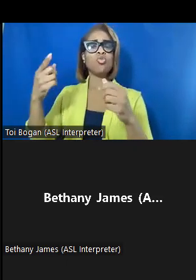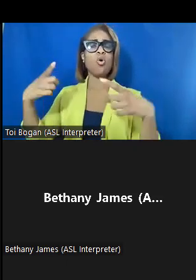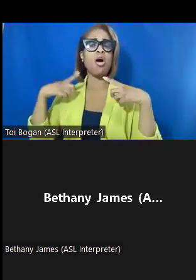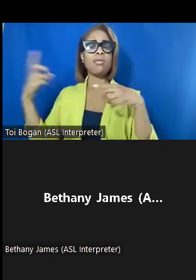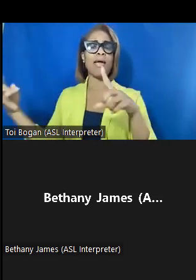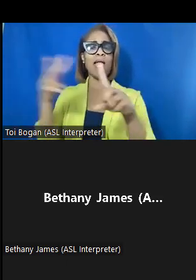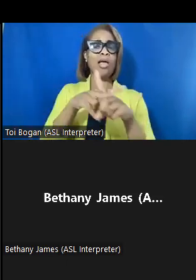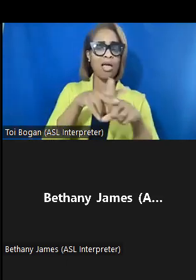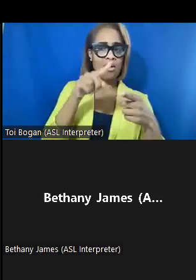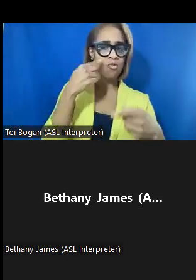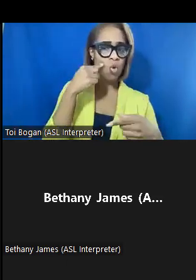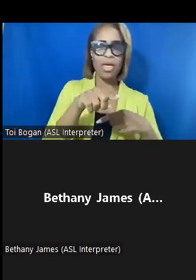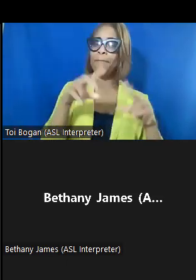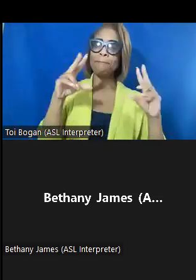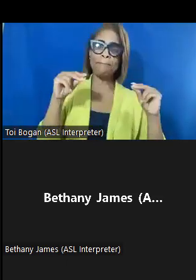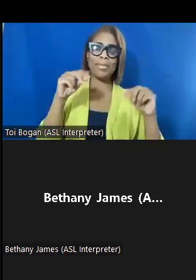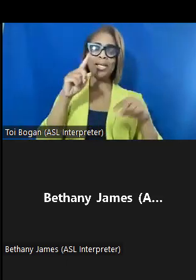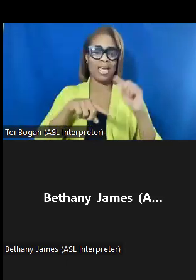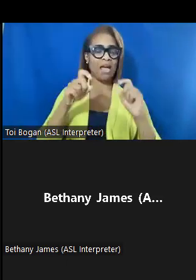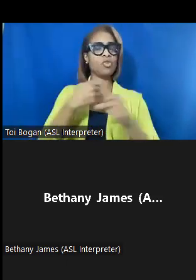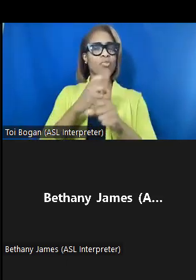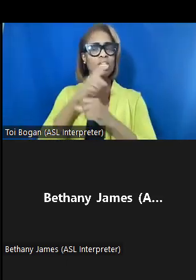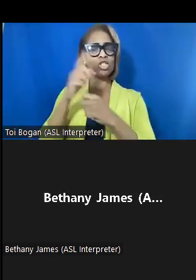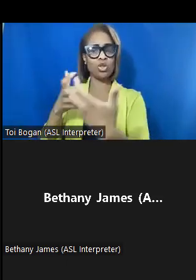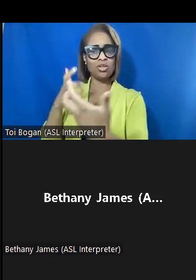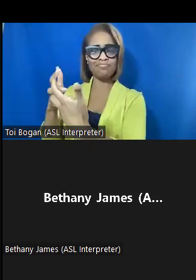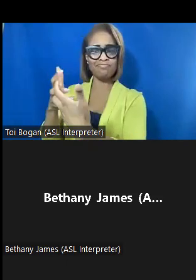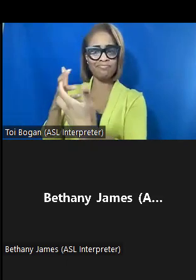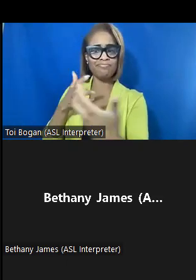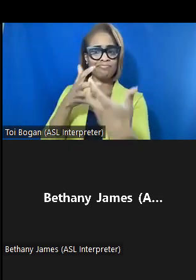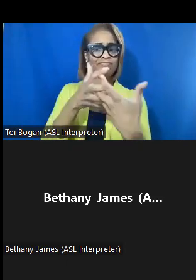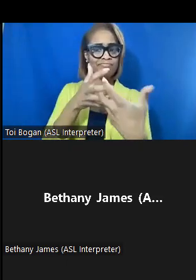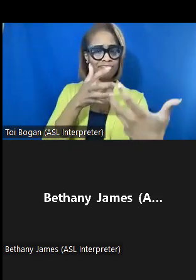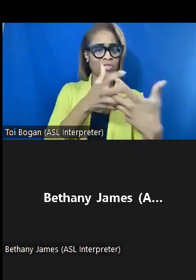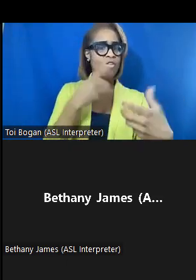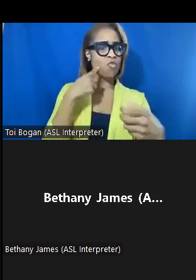So you have to make sure that you are tailoring and catering the needs of the person to make